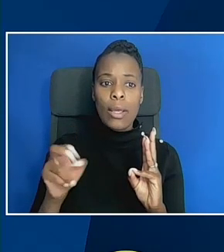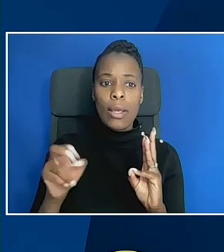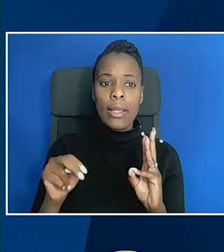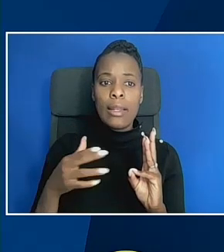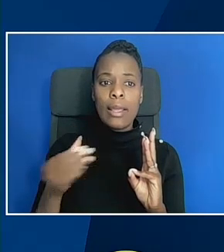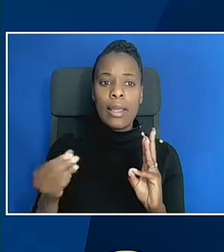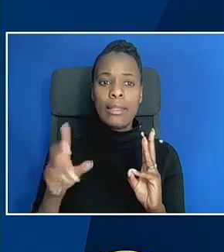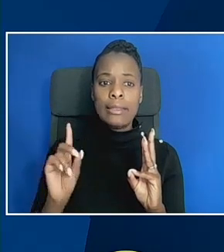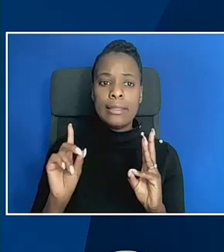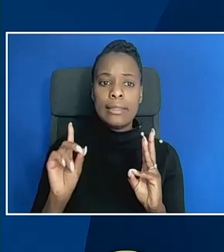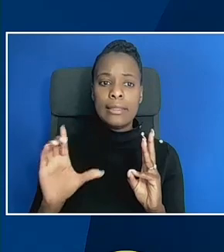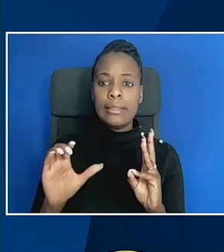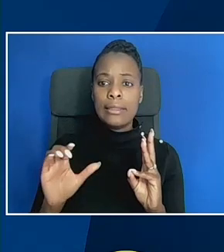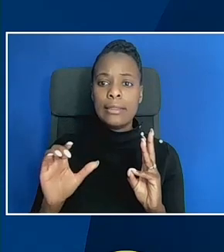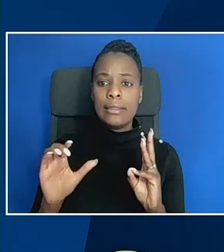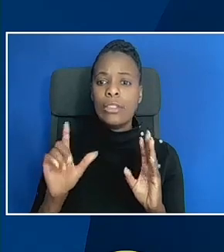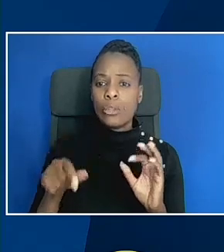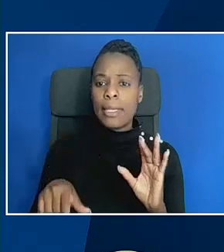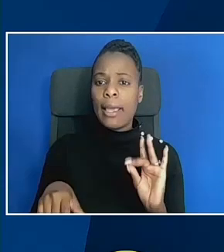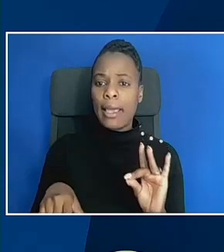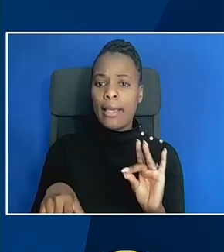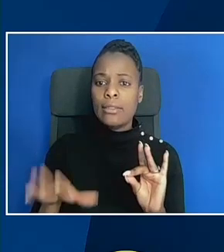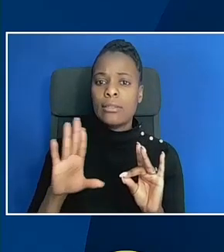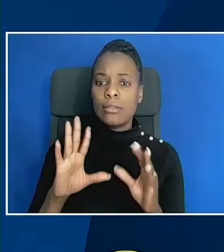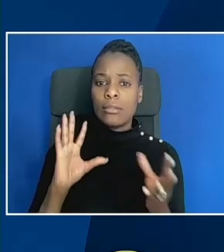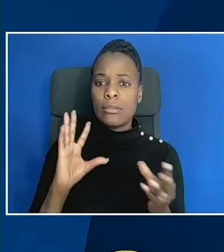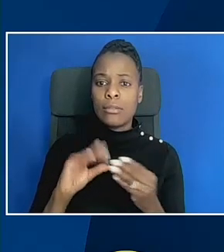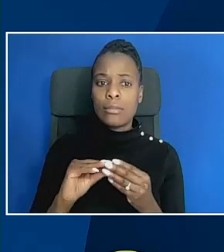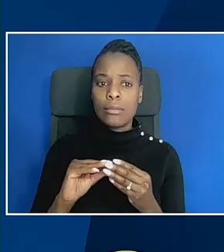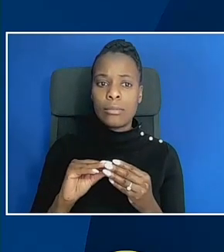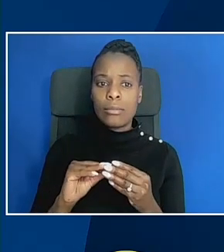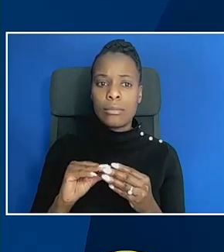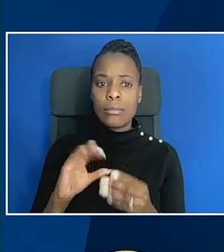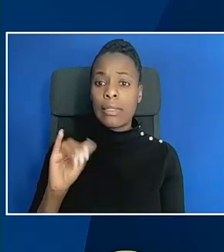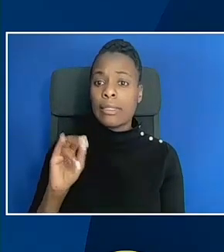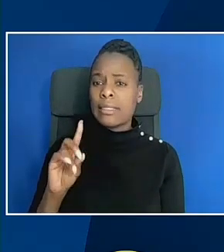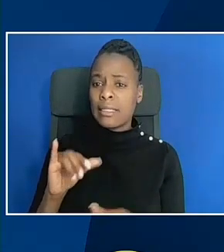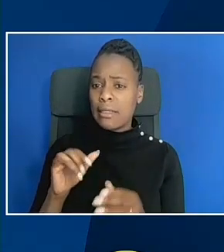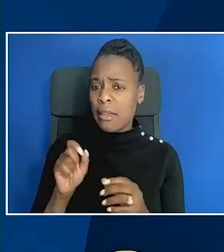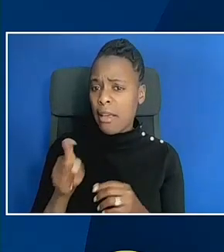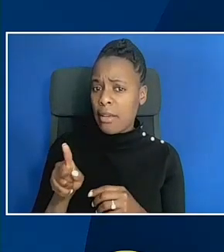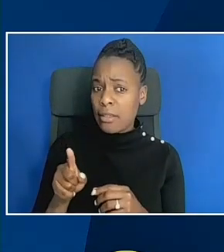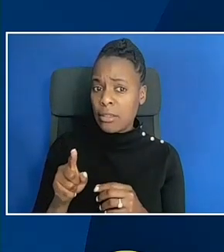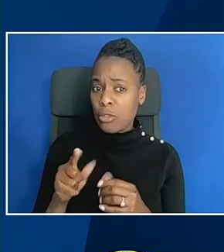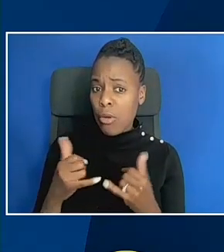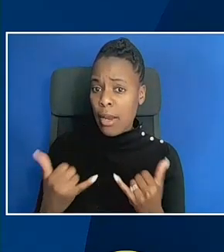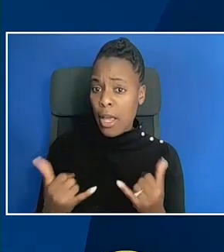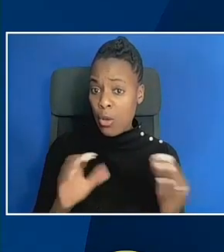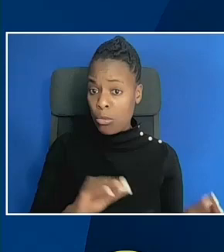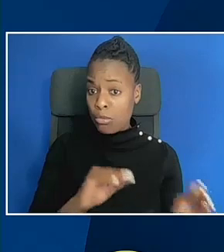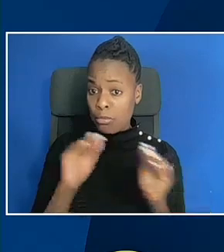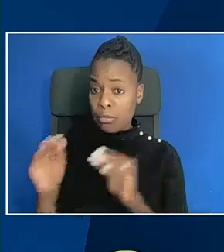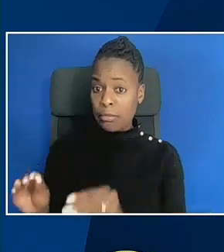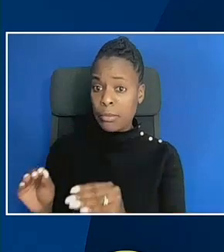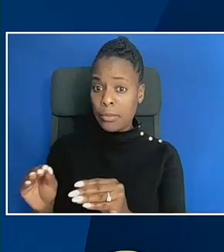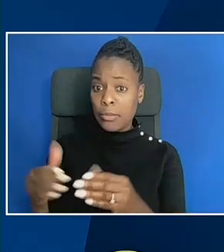Okay, so, Brady, you want to in just a moment put them in a breakout room?